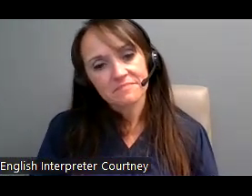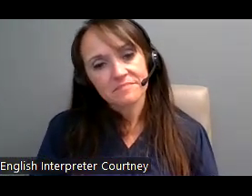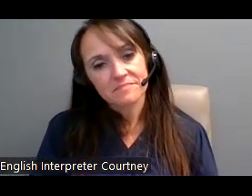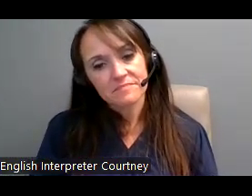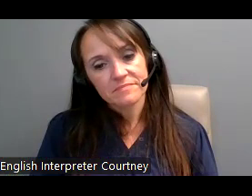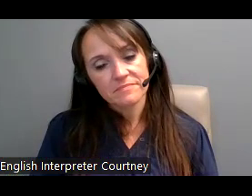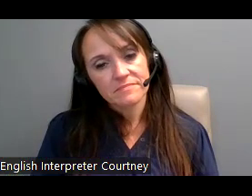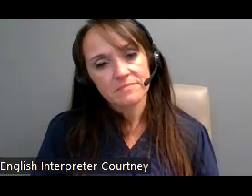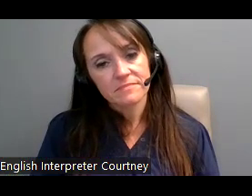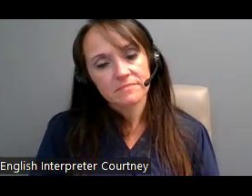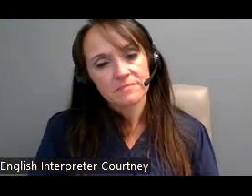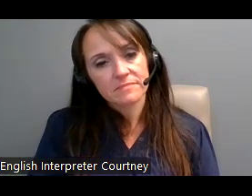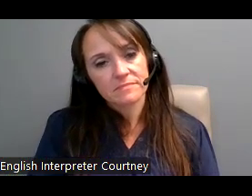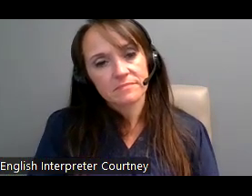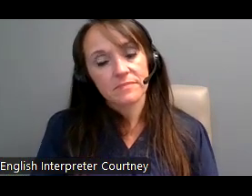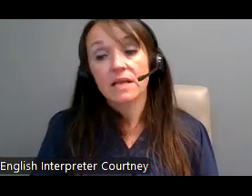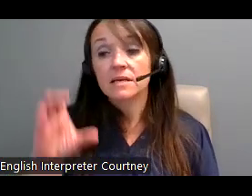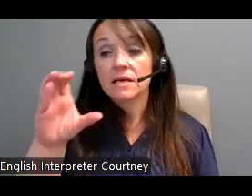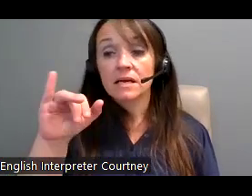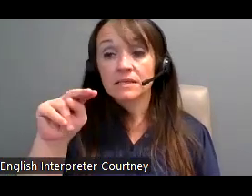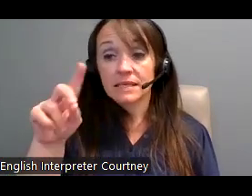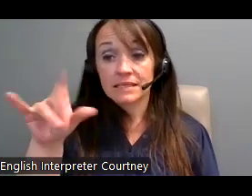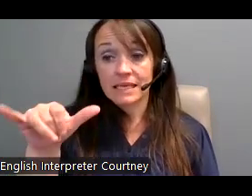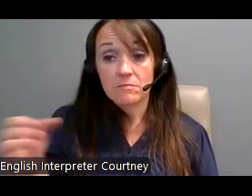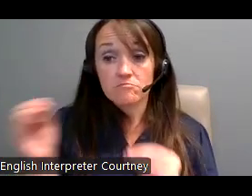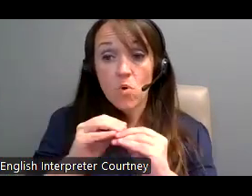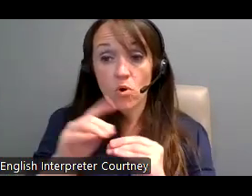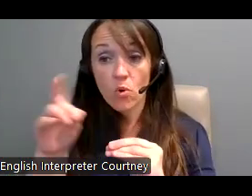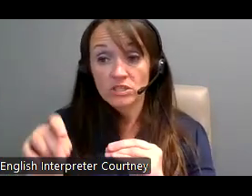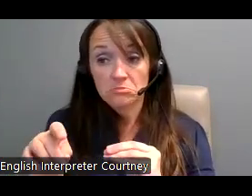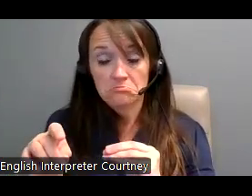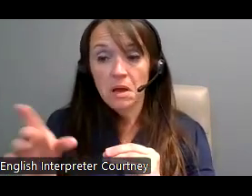additional questions on the, feel free to type them in. I will move forward to Robin's question,